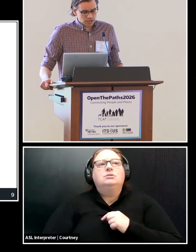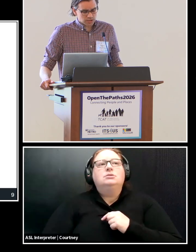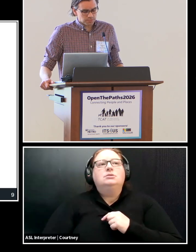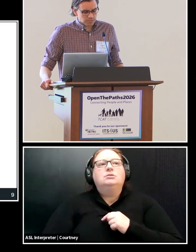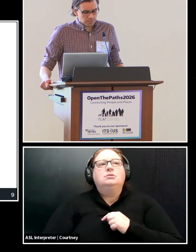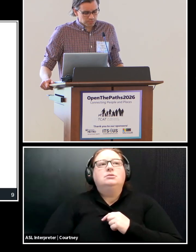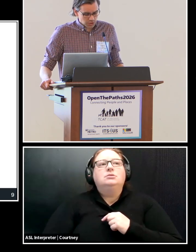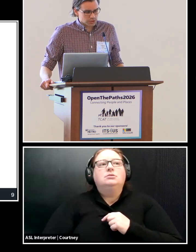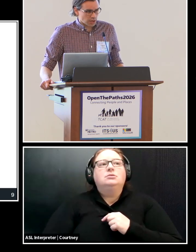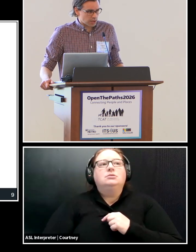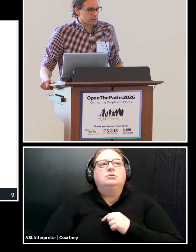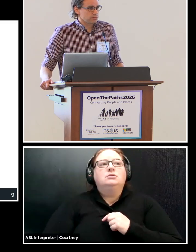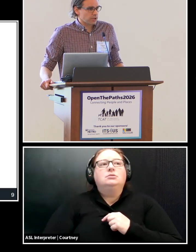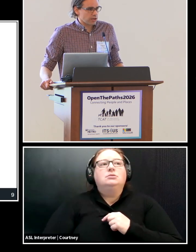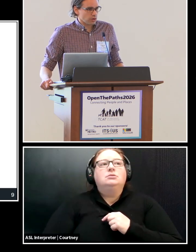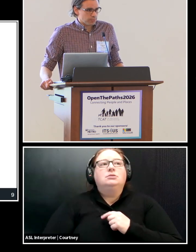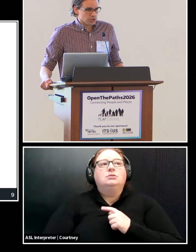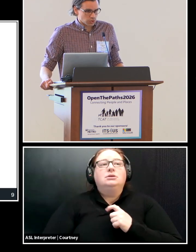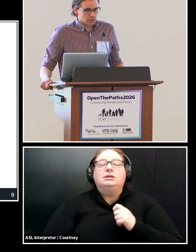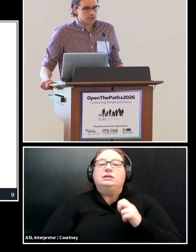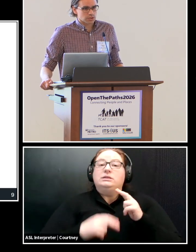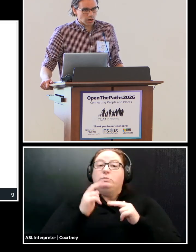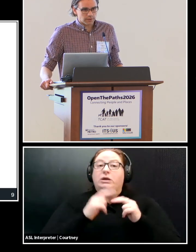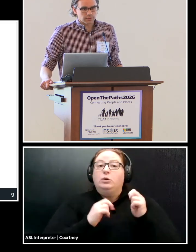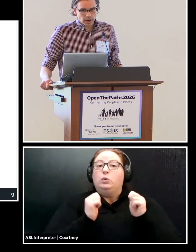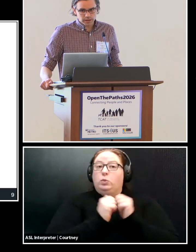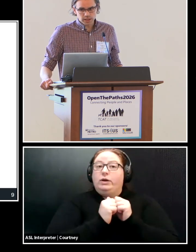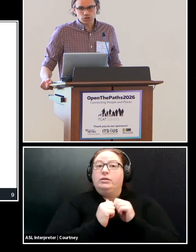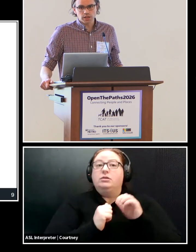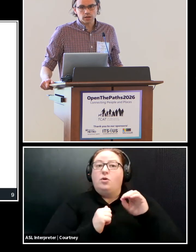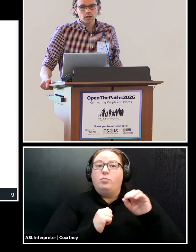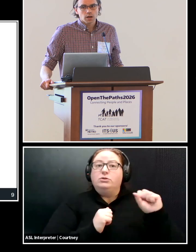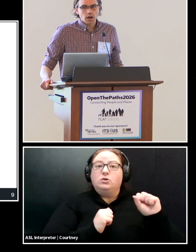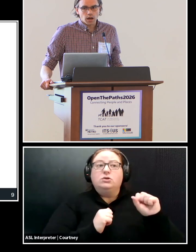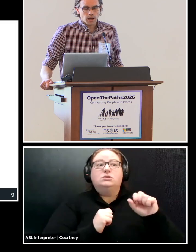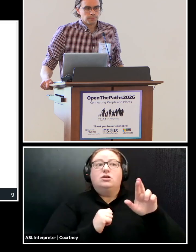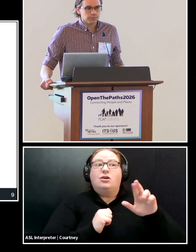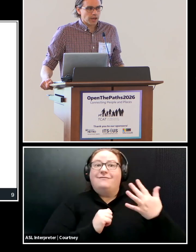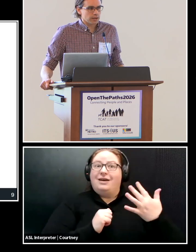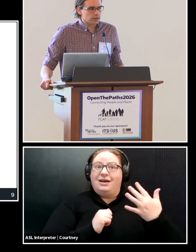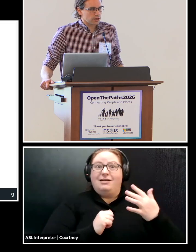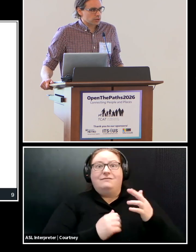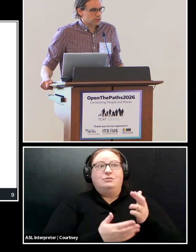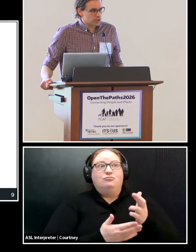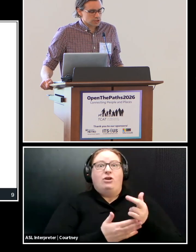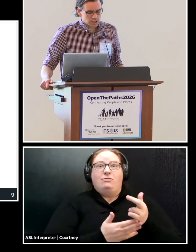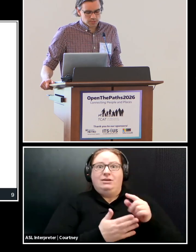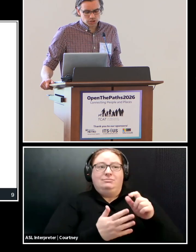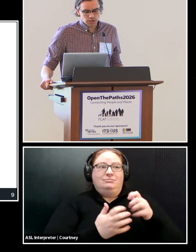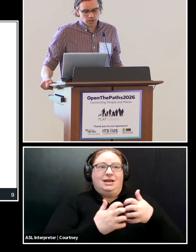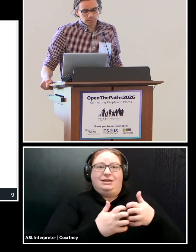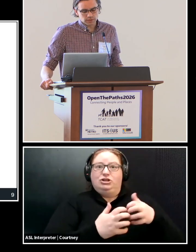it's built on that open-source R5 routing engine um, that that Kurt has has mentioned a couple